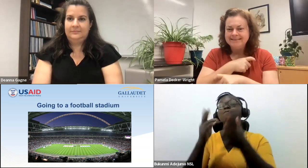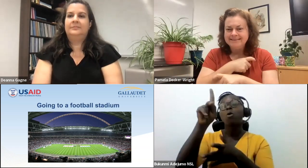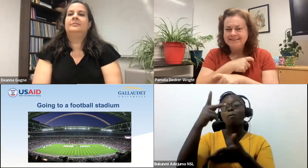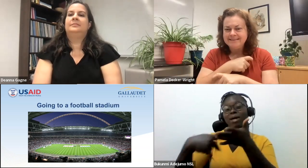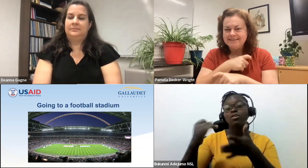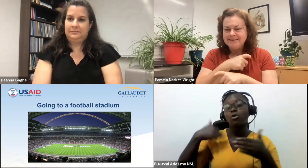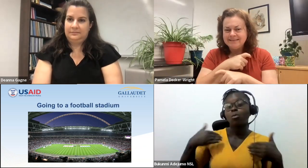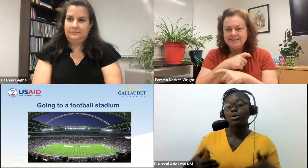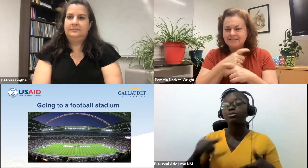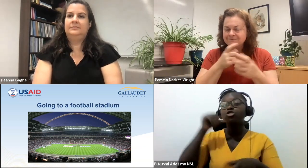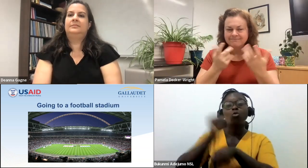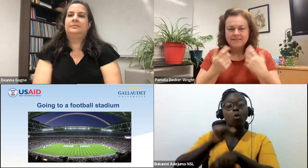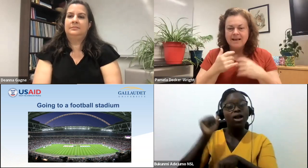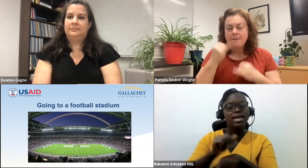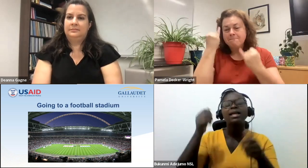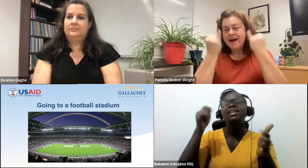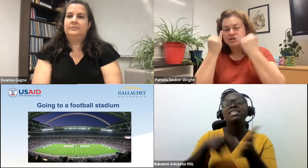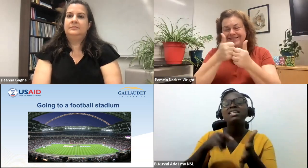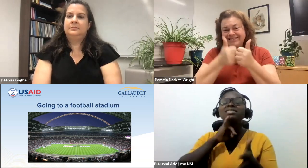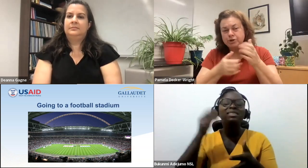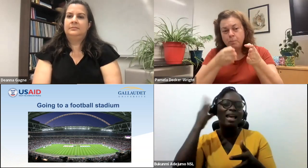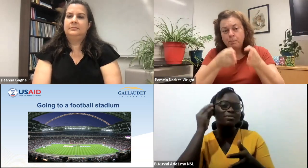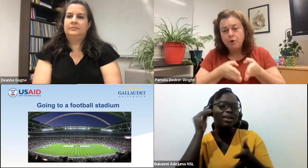Language is as equally complex a phenomenon.